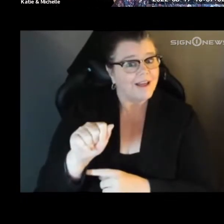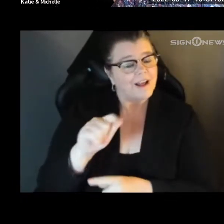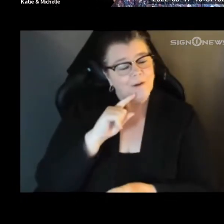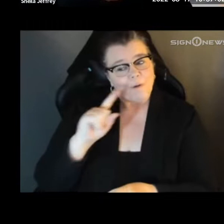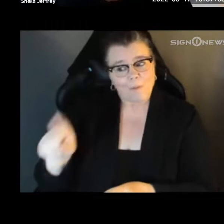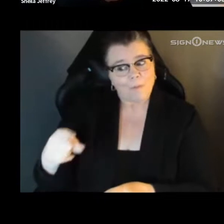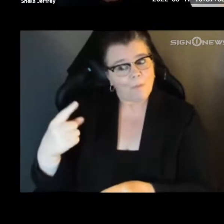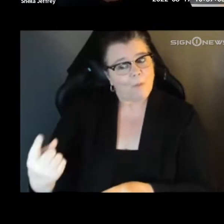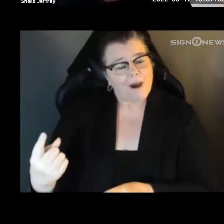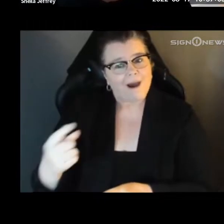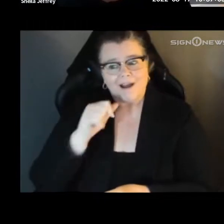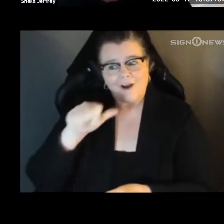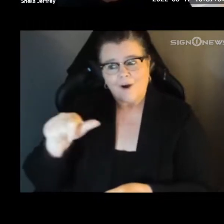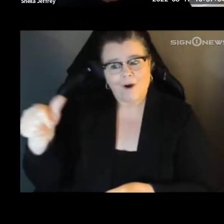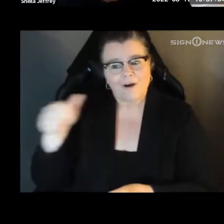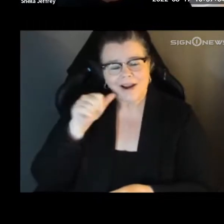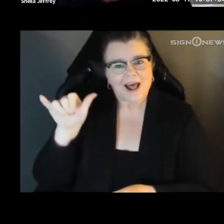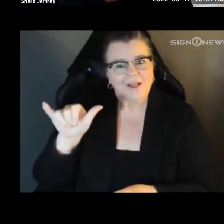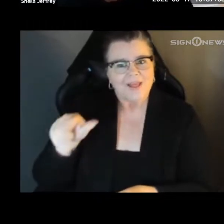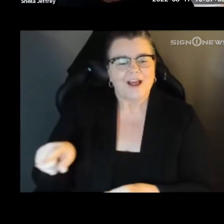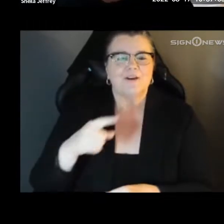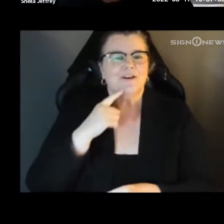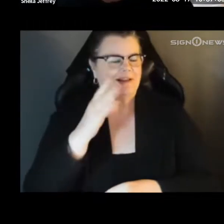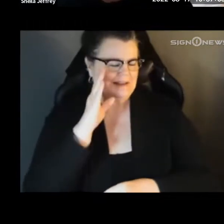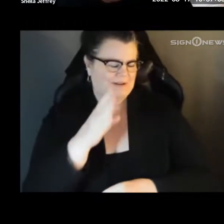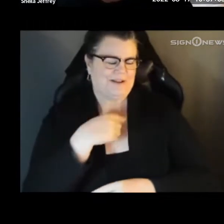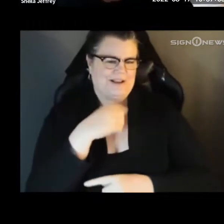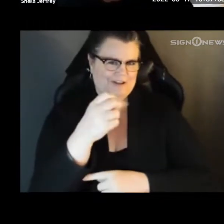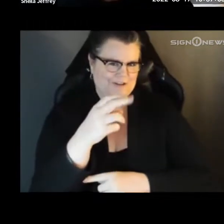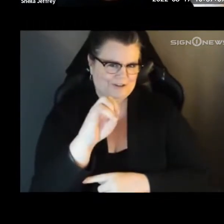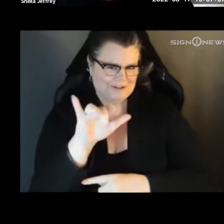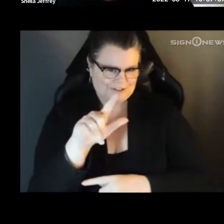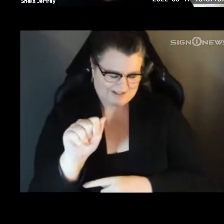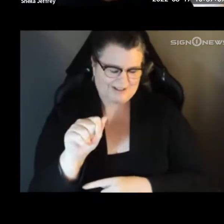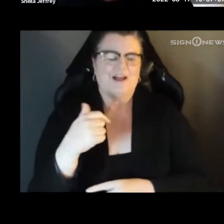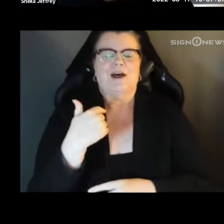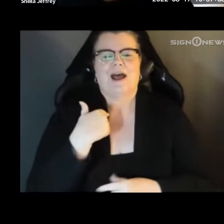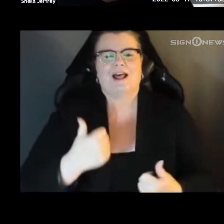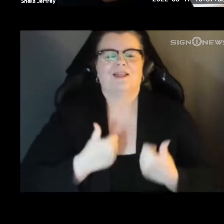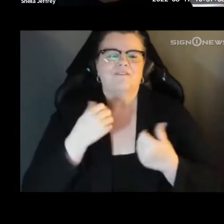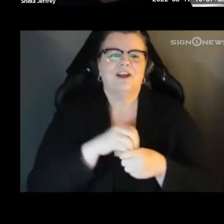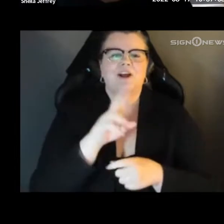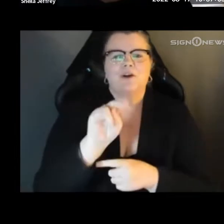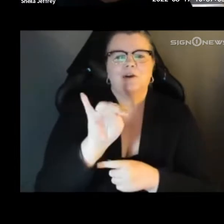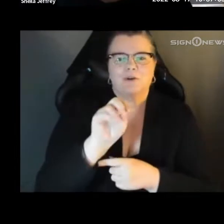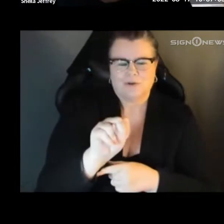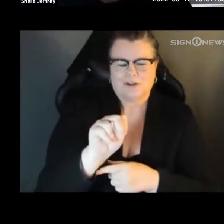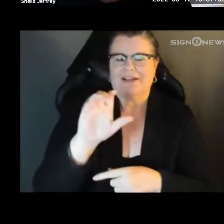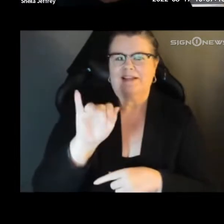I'm Sheila Jeffrey and I live in Union City Georgia and I play many roles in this game so